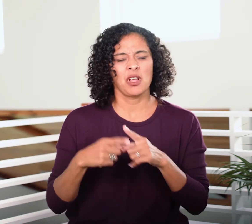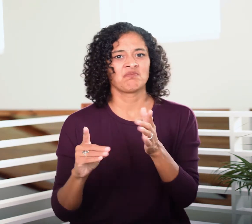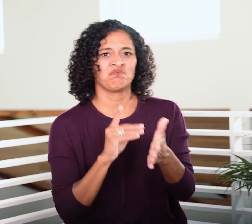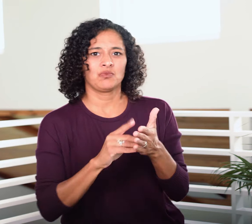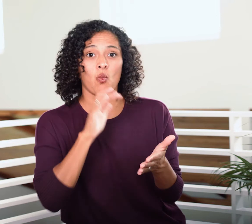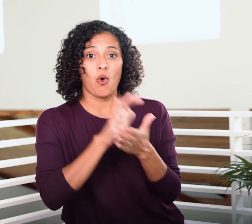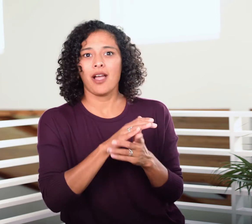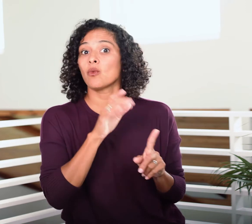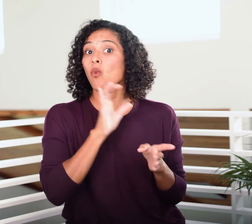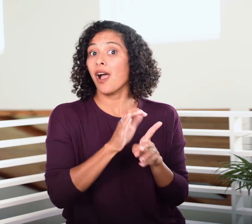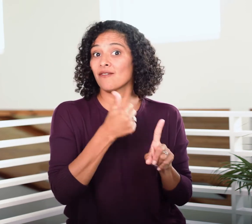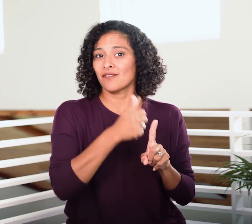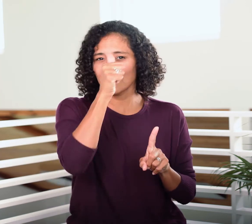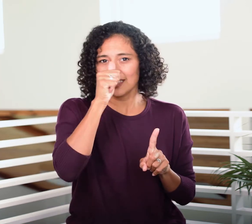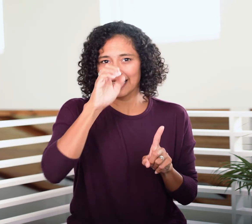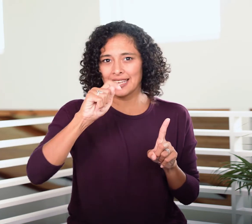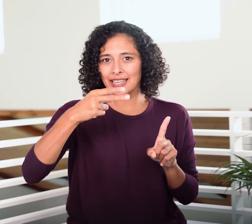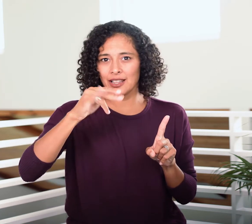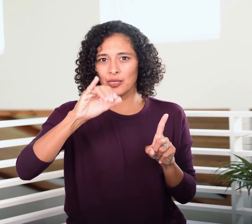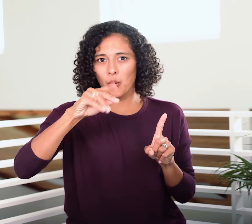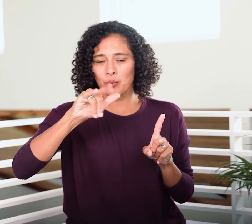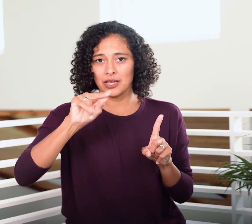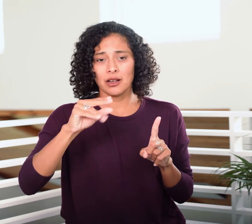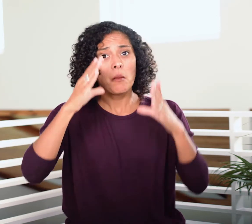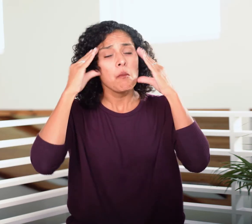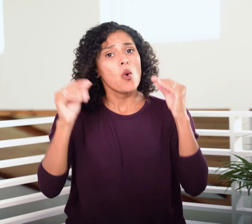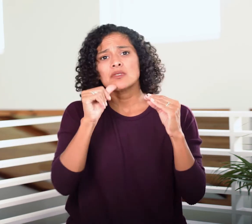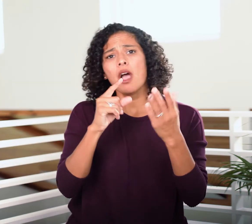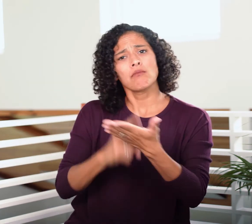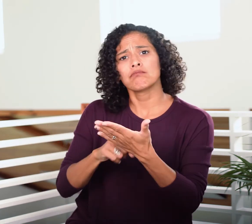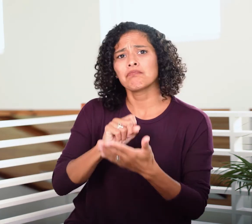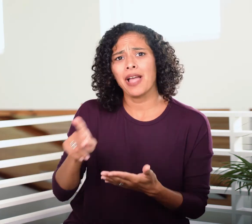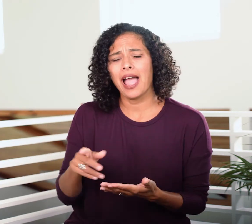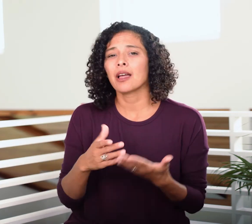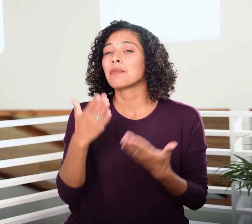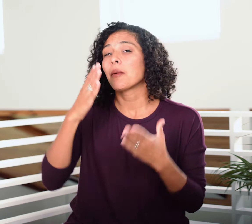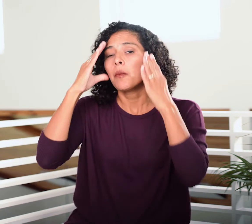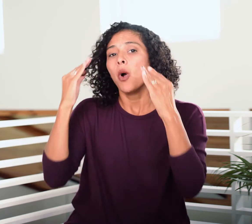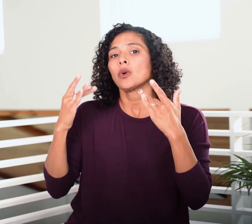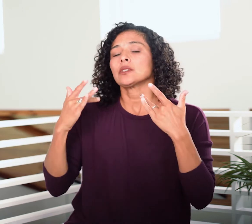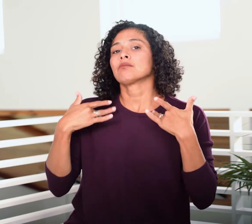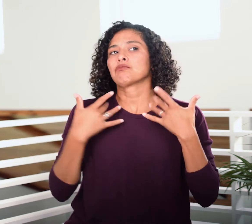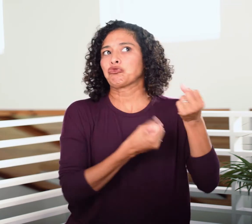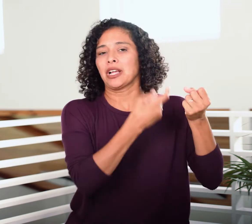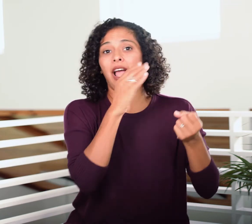and make prejudiced remarks against his Ethiopian wife. Moses doesn’t fight back. Maybe he trusts God to act,